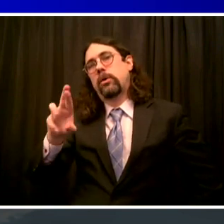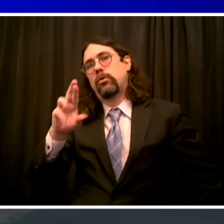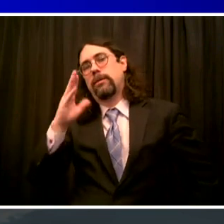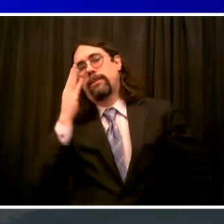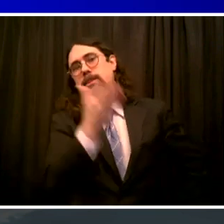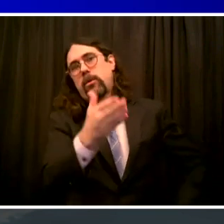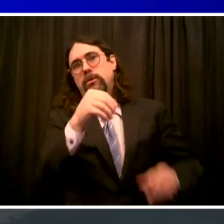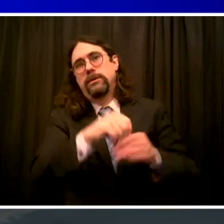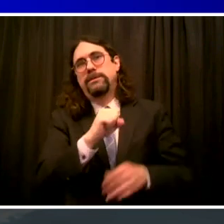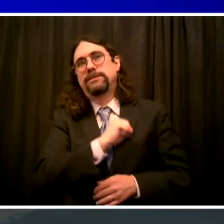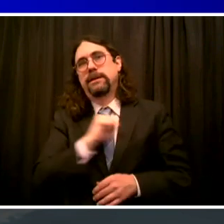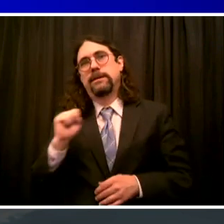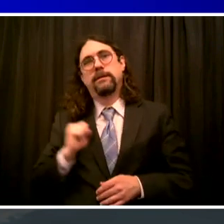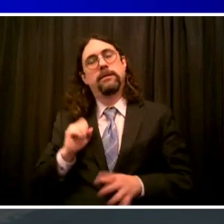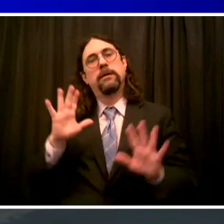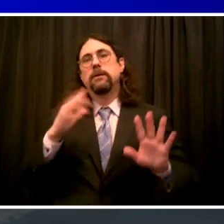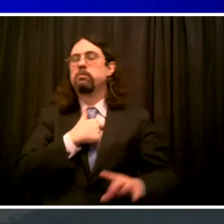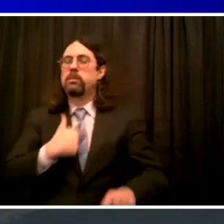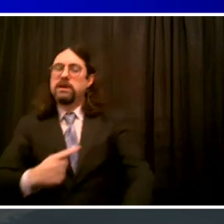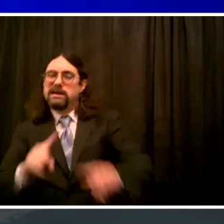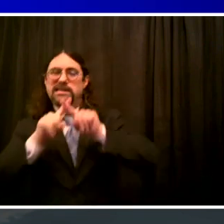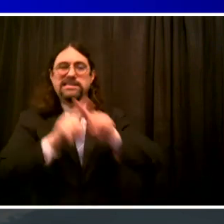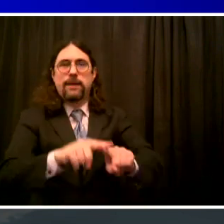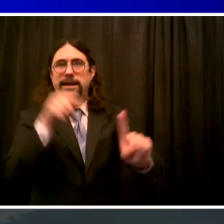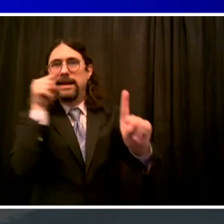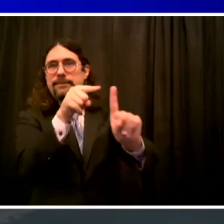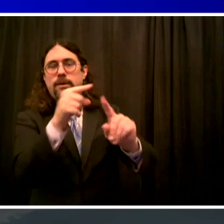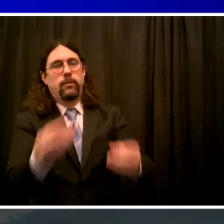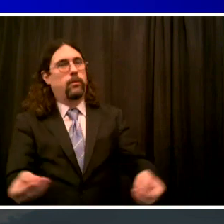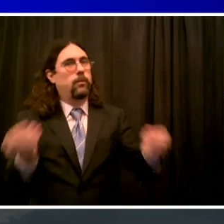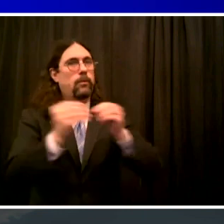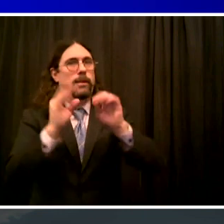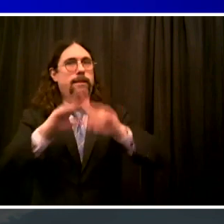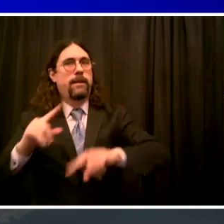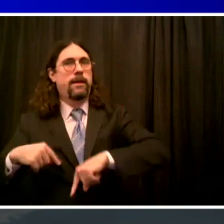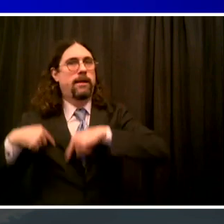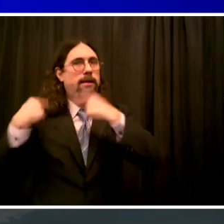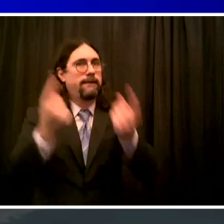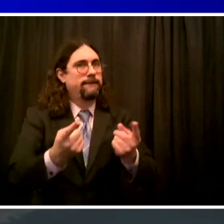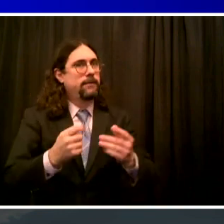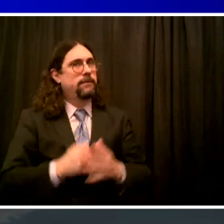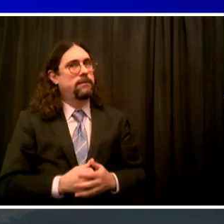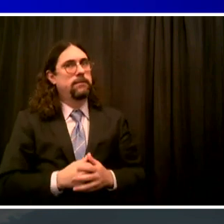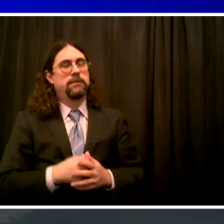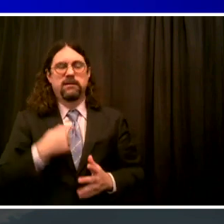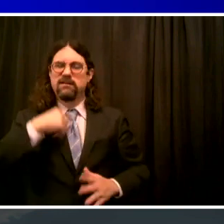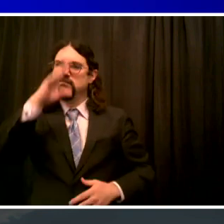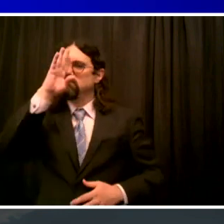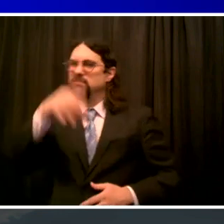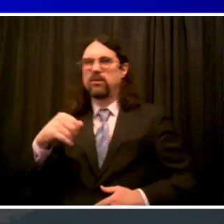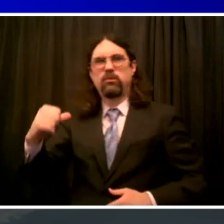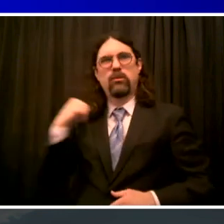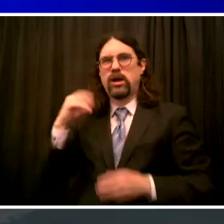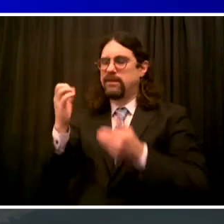SCHUMER IS IN THE ROLE HE IS IN AS THE DEMOCRATIC LEADER OF THE S.U. SENATE. AND WE'RE GOING TO BE DEPENDING ON HIM MORE THAN